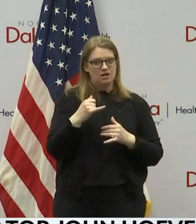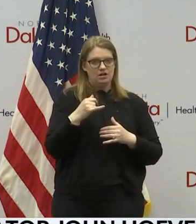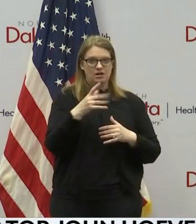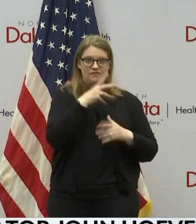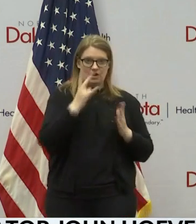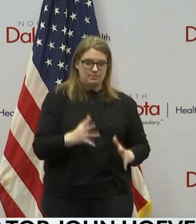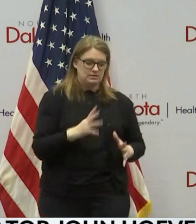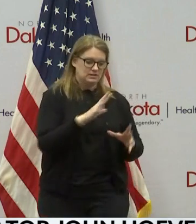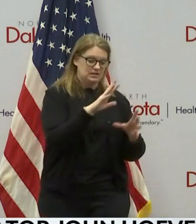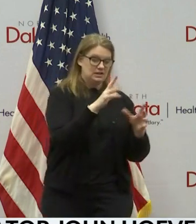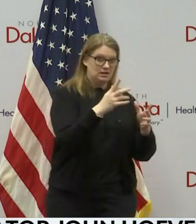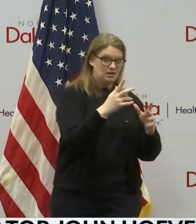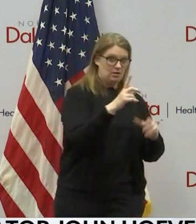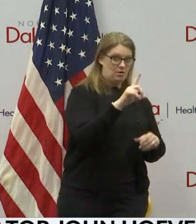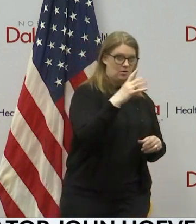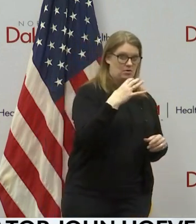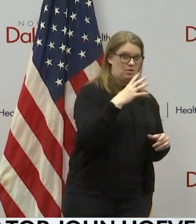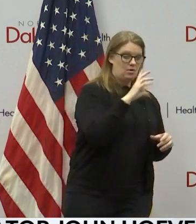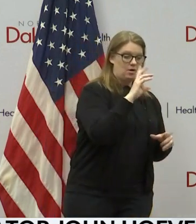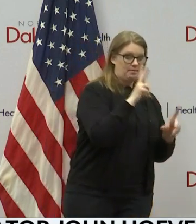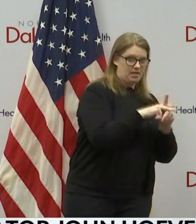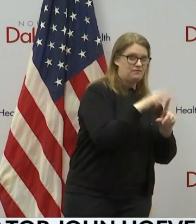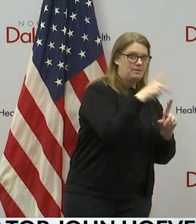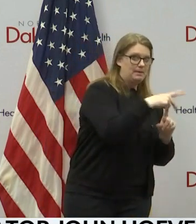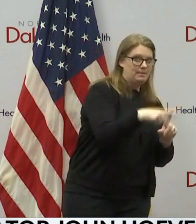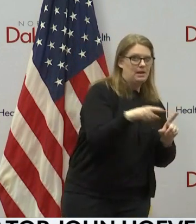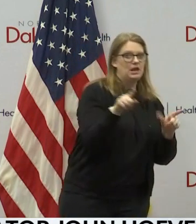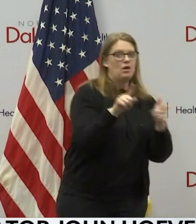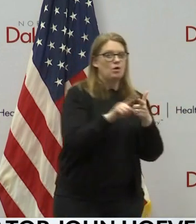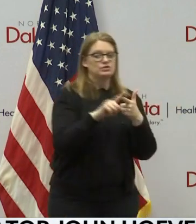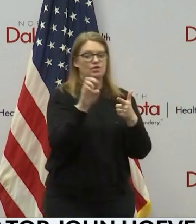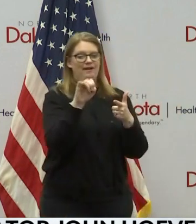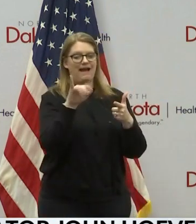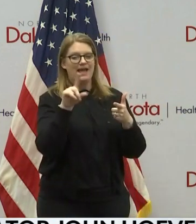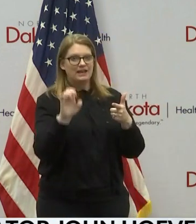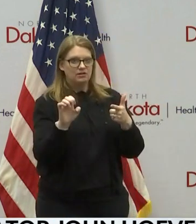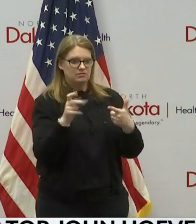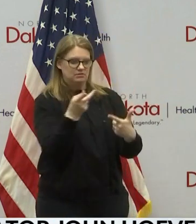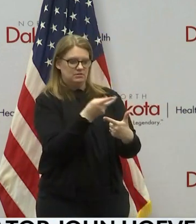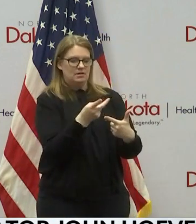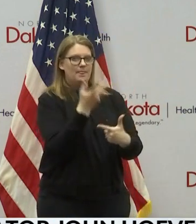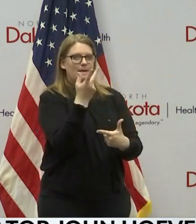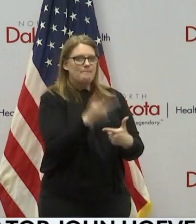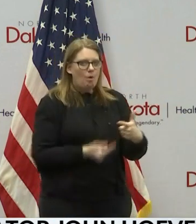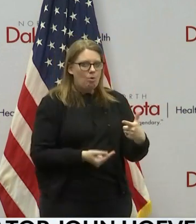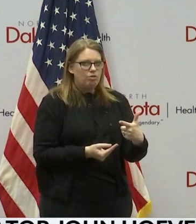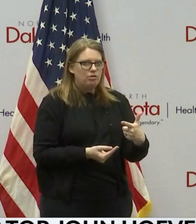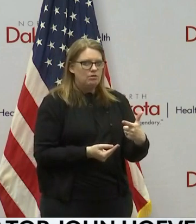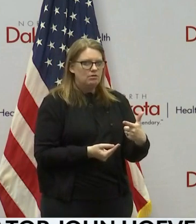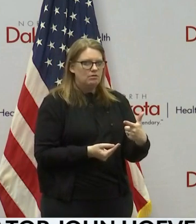SURE IT COVERS FARMERS. NOW FARMERS QUALIFY BOTH FOR PPP, BUT ALSO FOR THE ECONOMIC